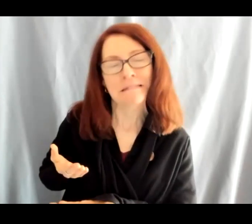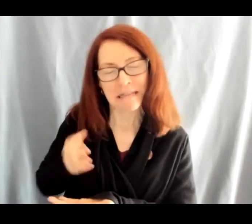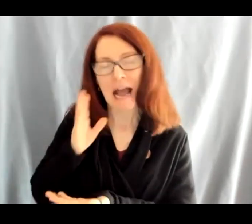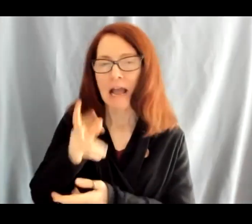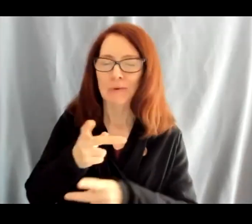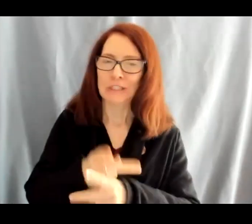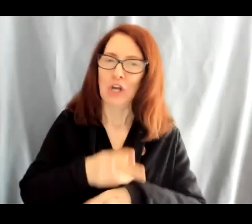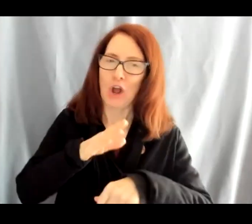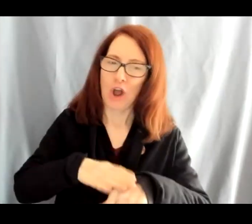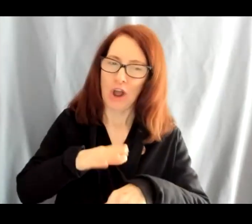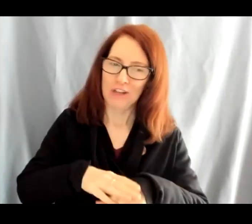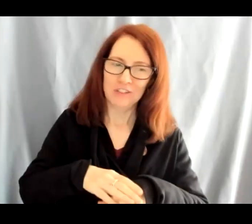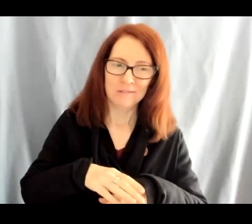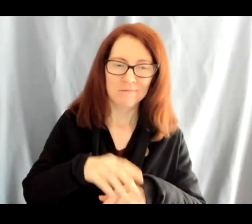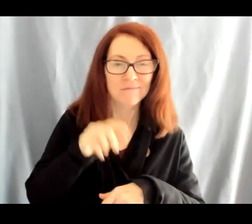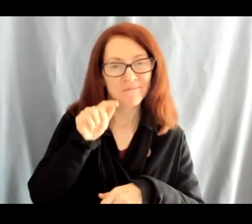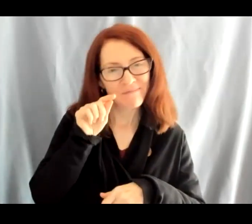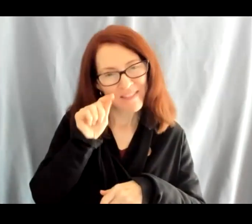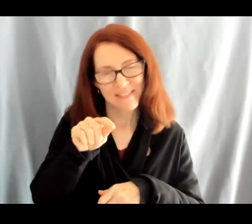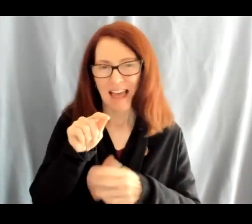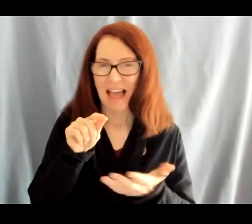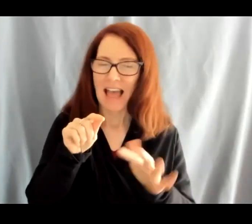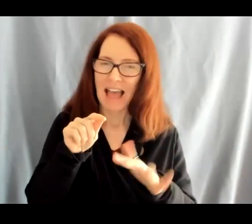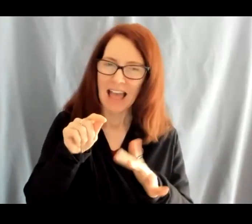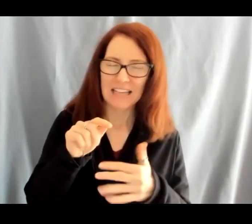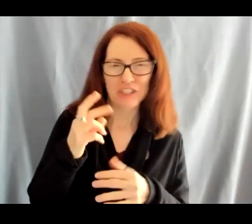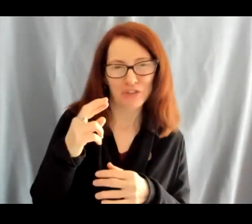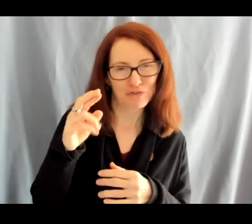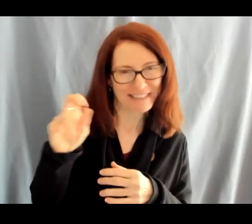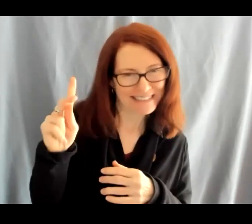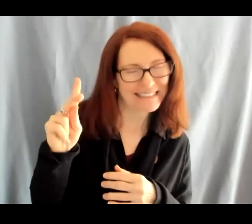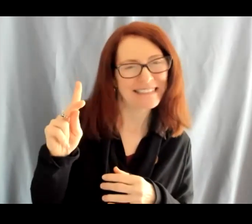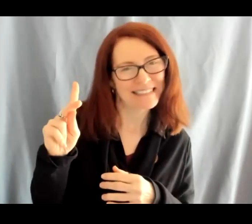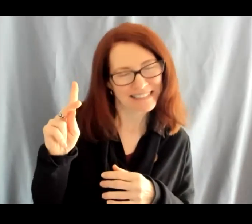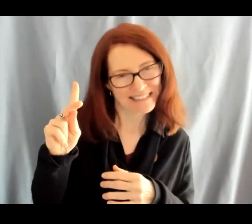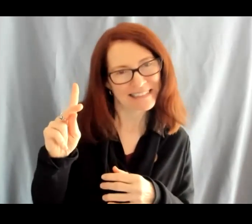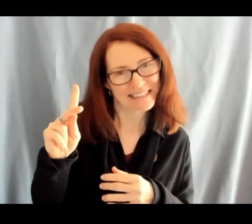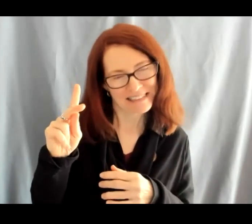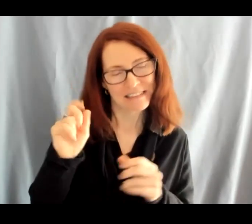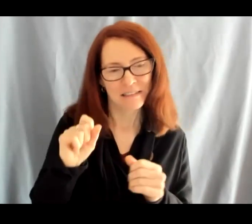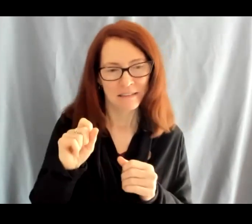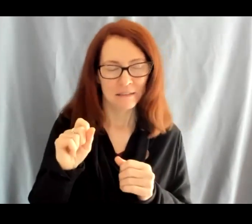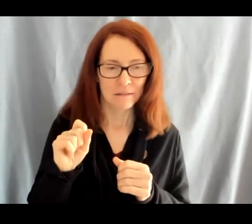know you're you're getting into risk in your territory but in every situation it's that open